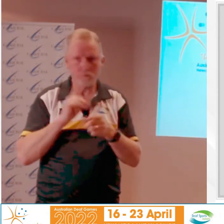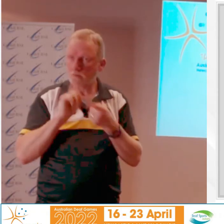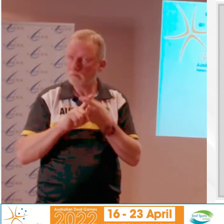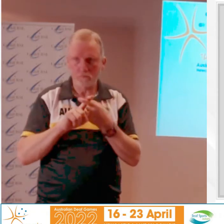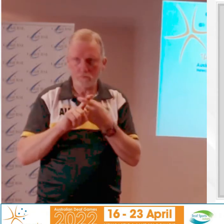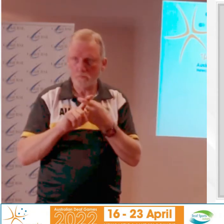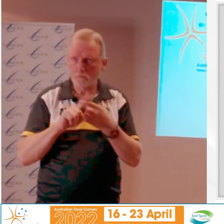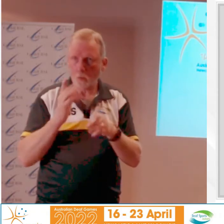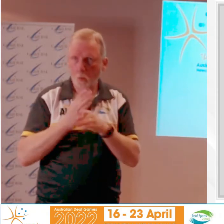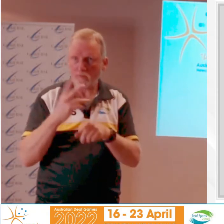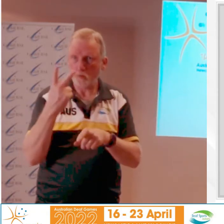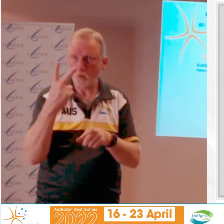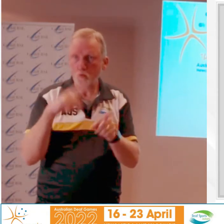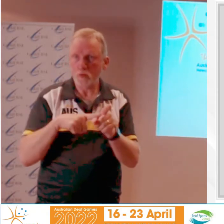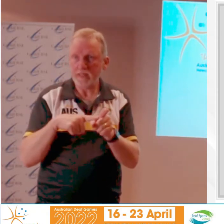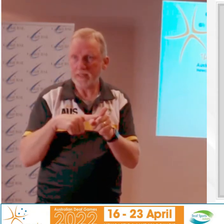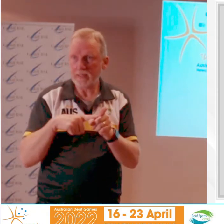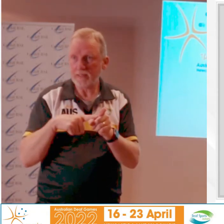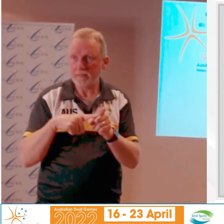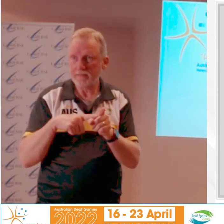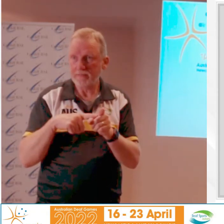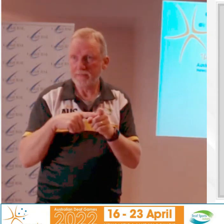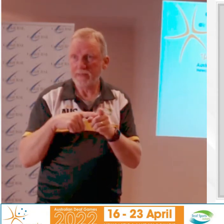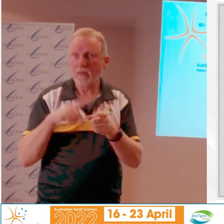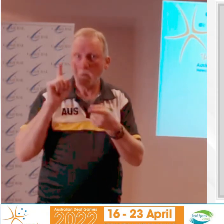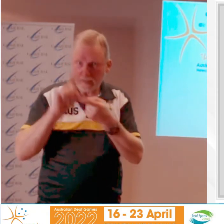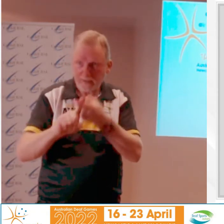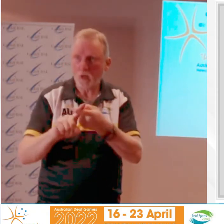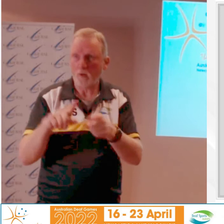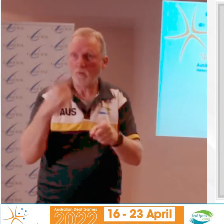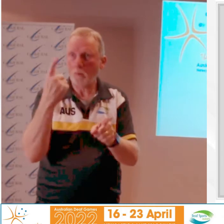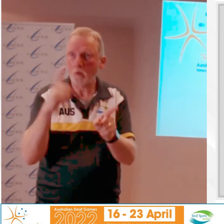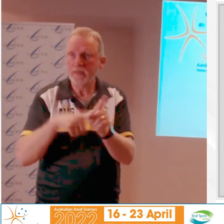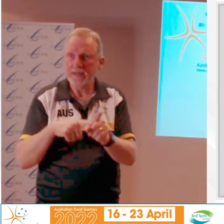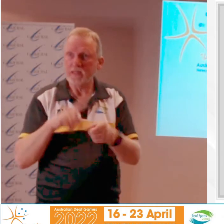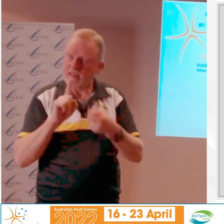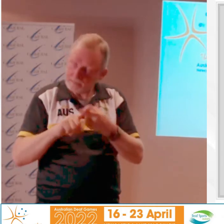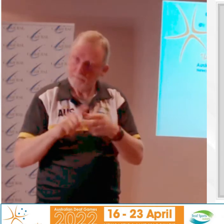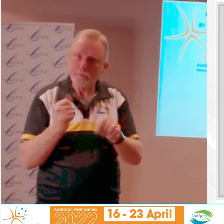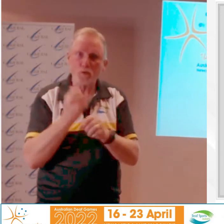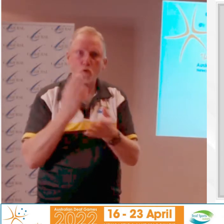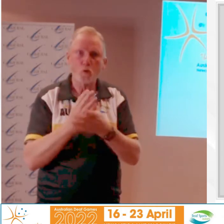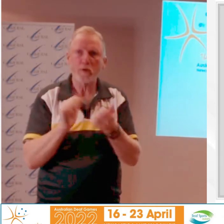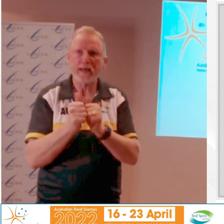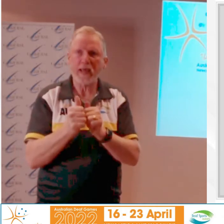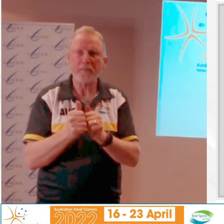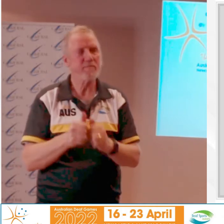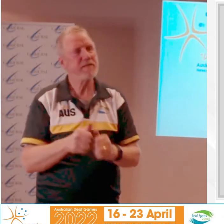has been working for two years on this and he's locked in for another year